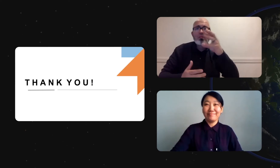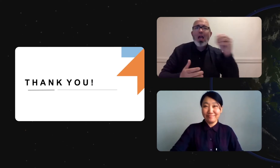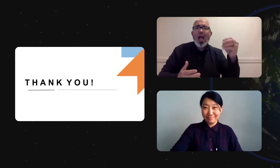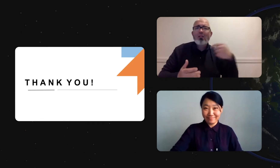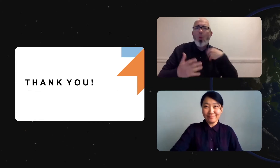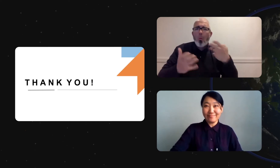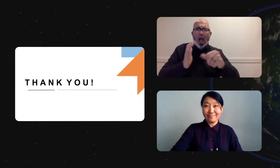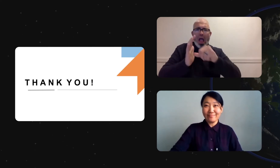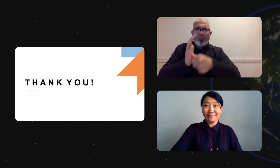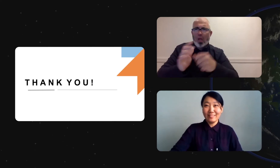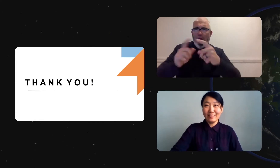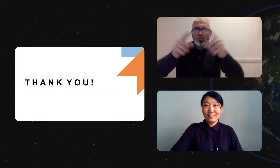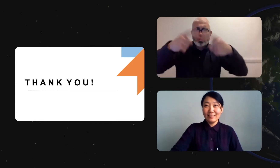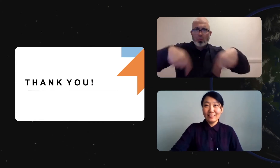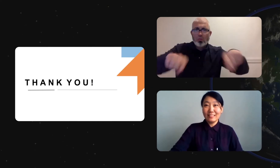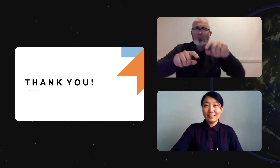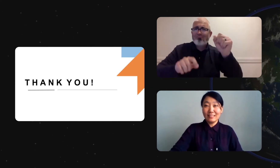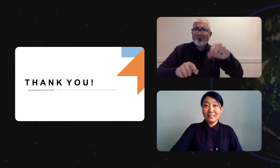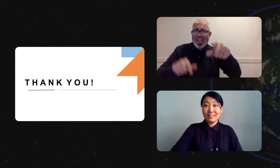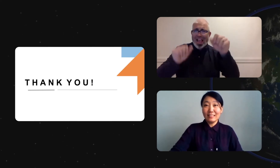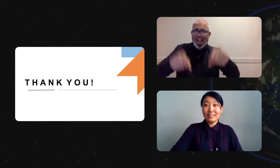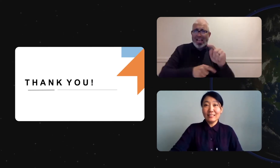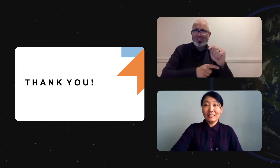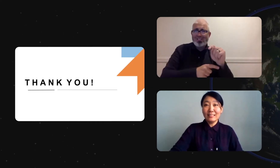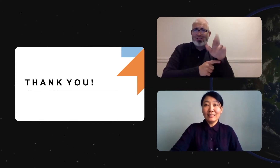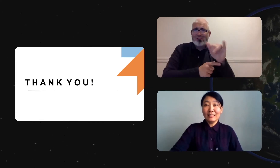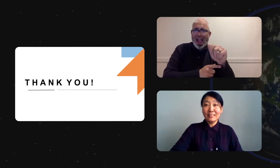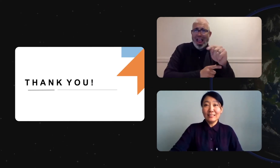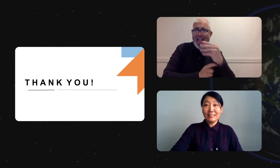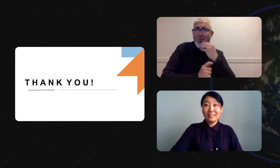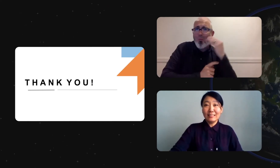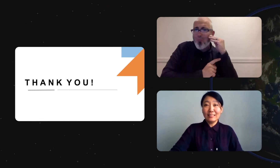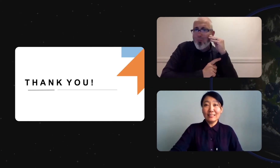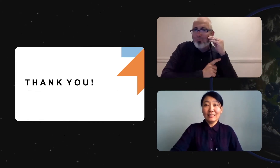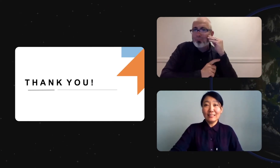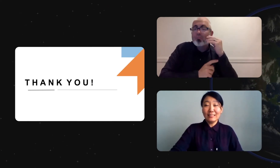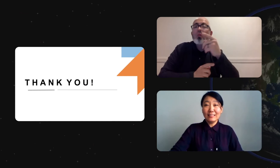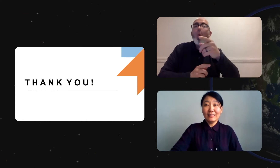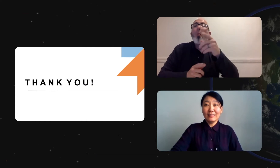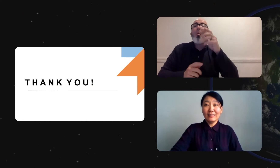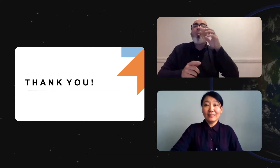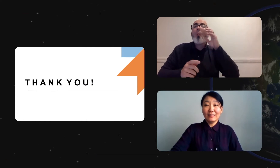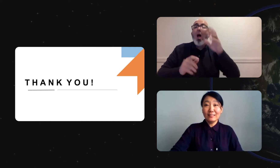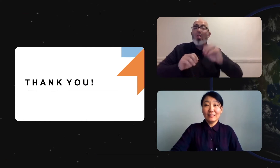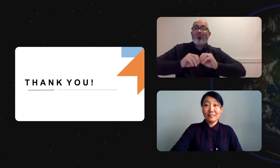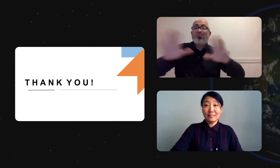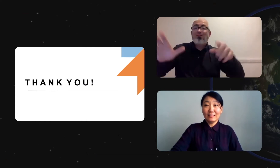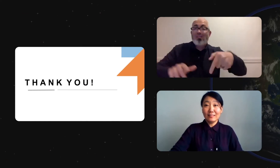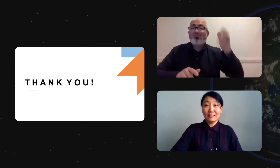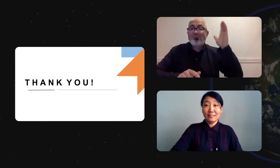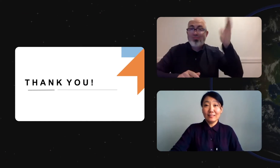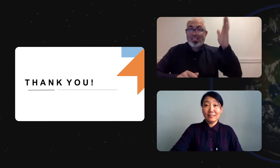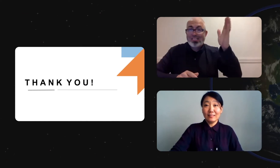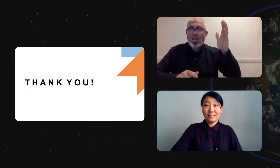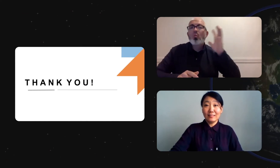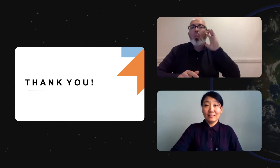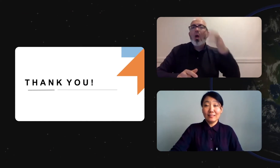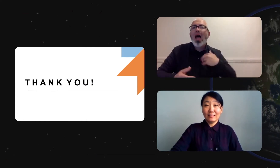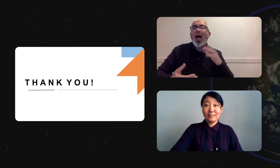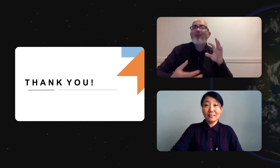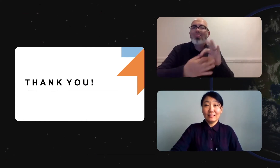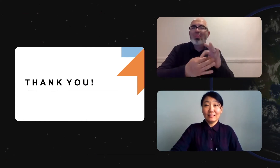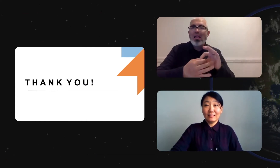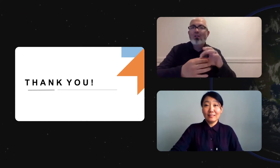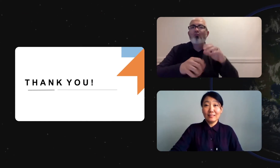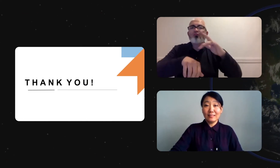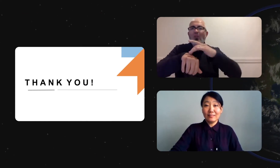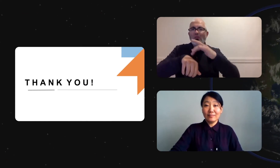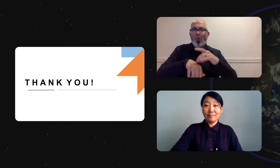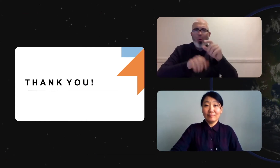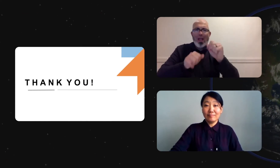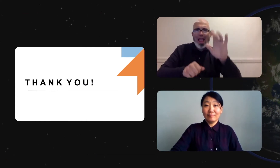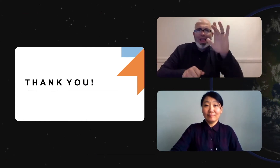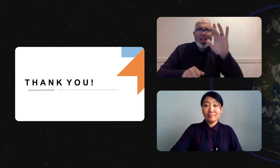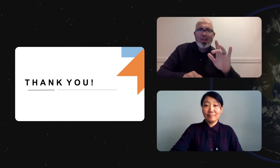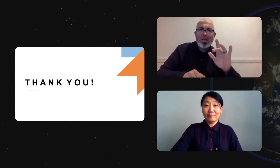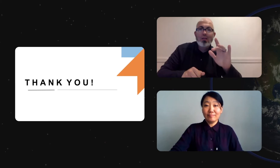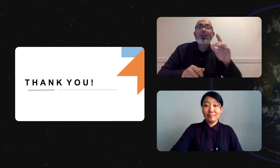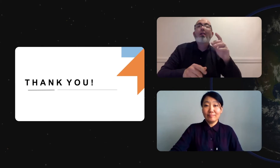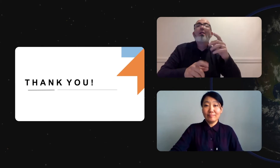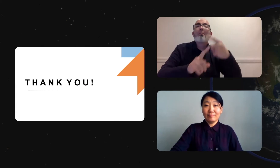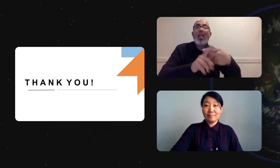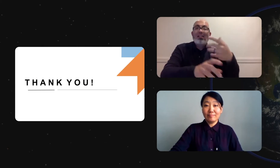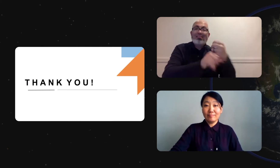Hover over that to be able to stretch the videos to your preferred size.